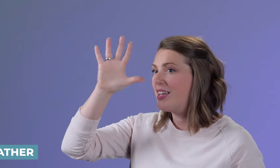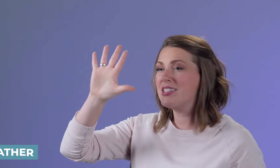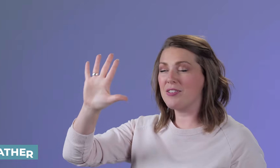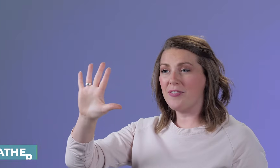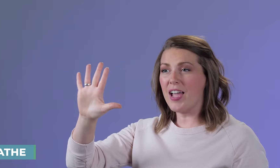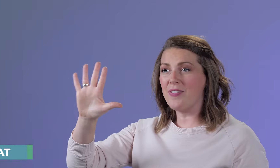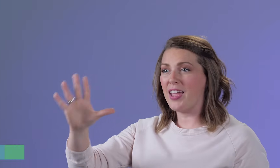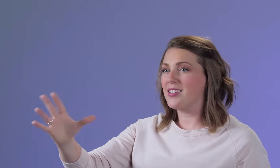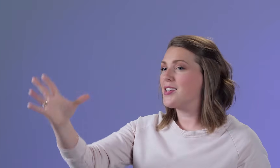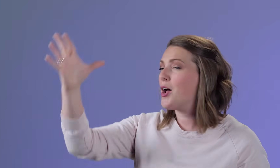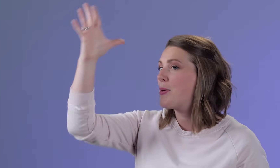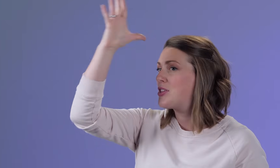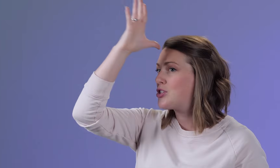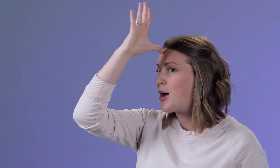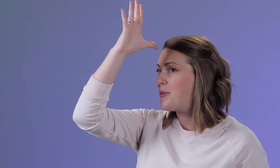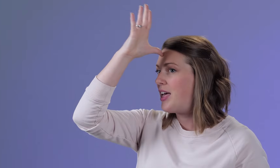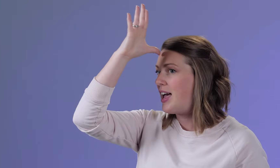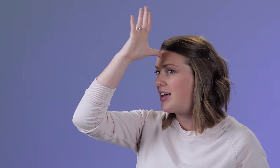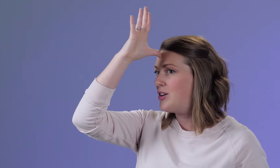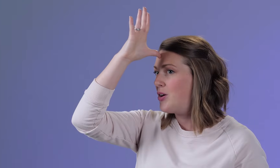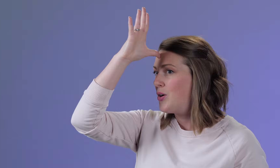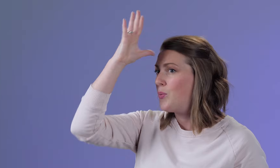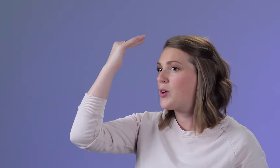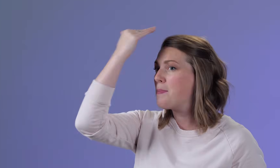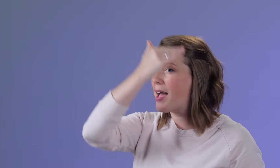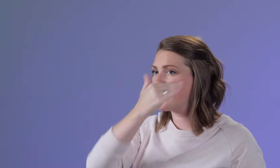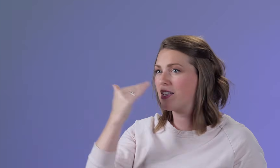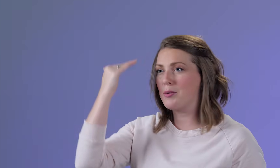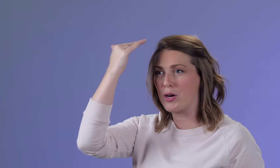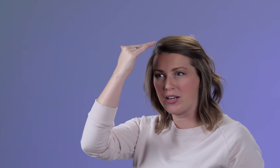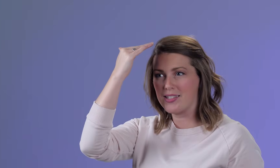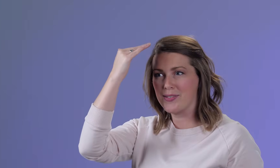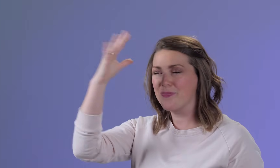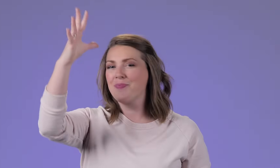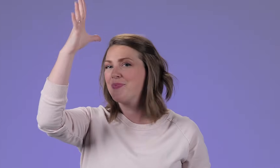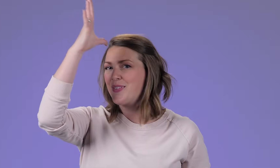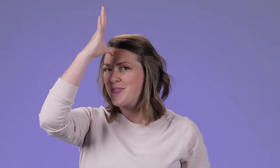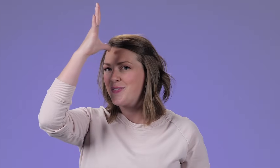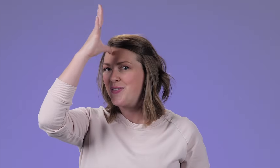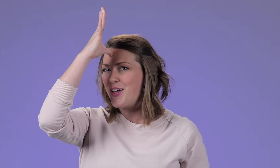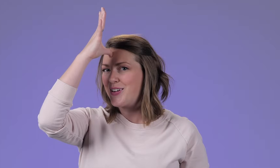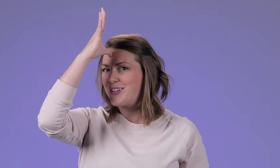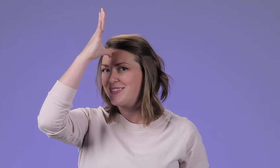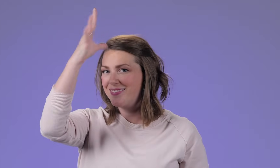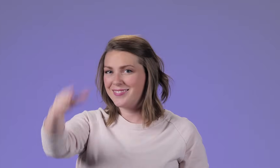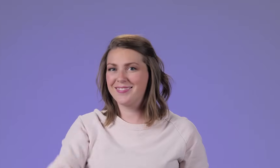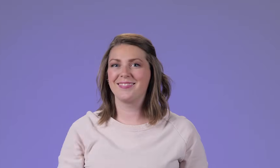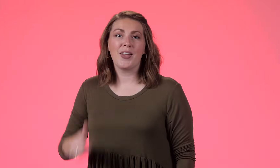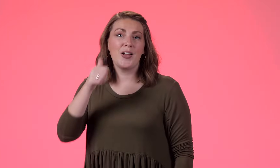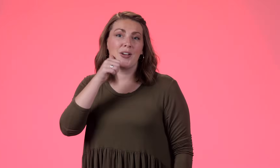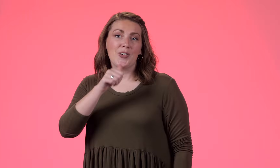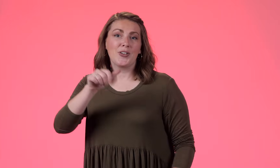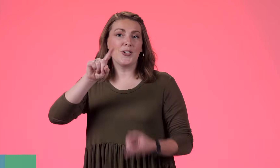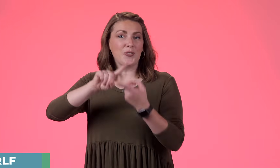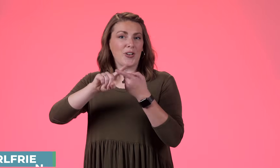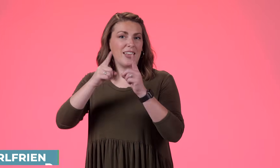It's the five hand at the top of the head where the masculine part is. FATHER GIRLFRIEND